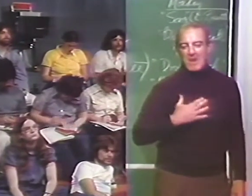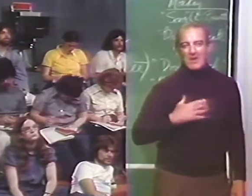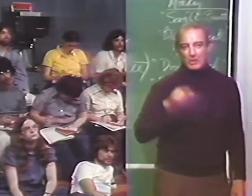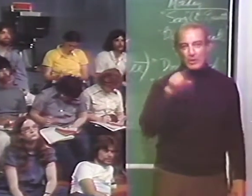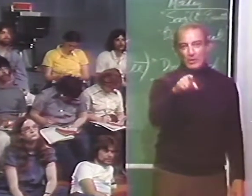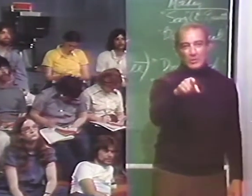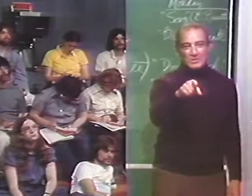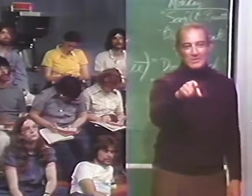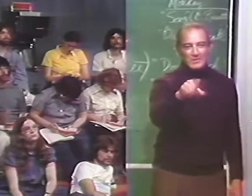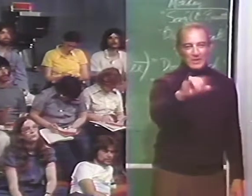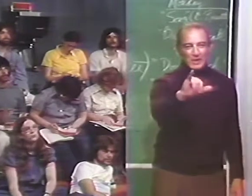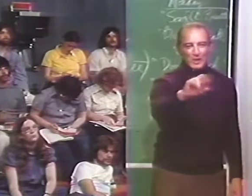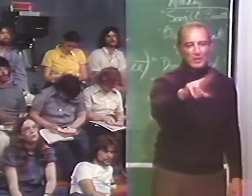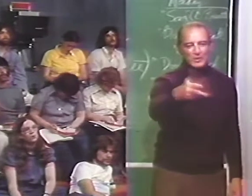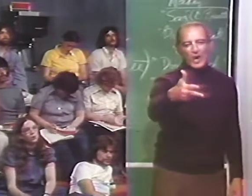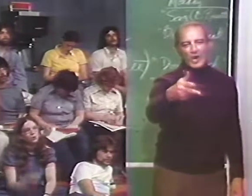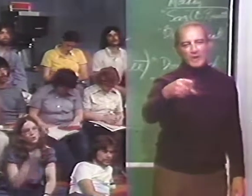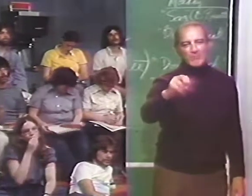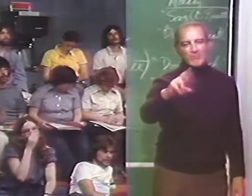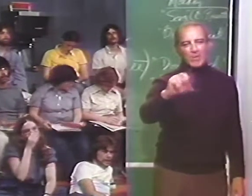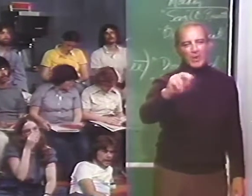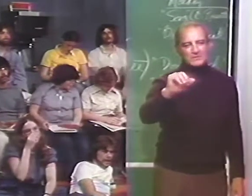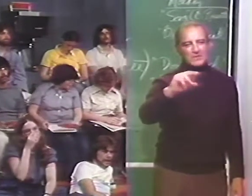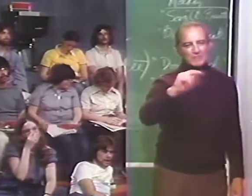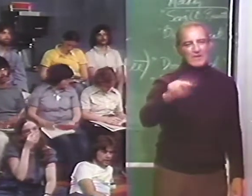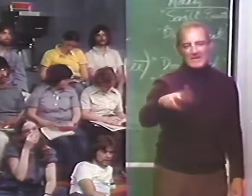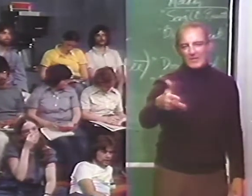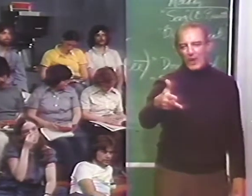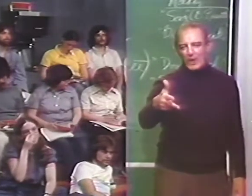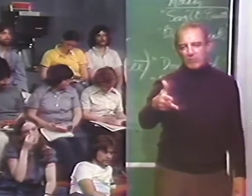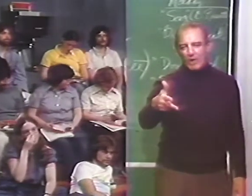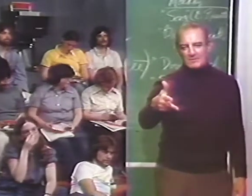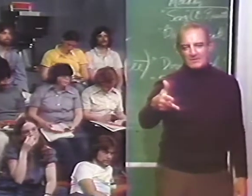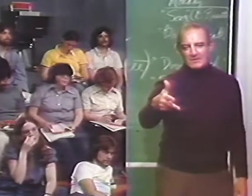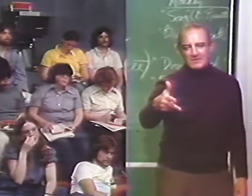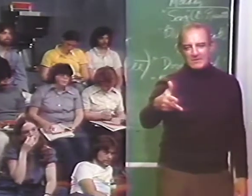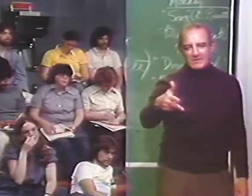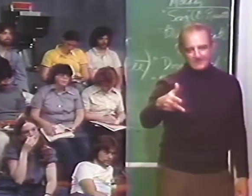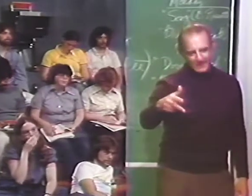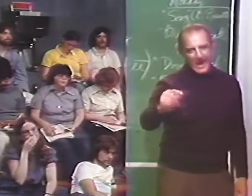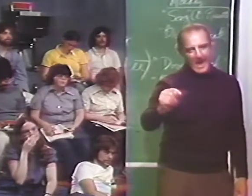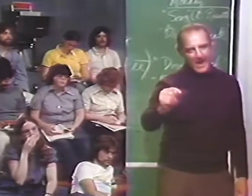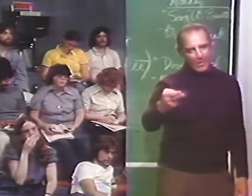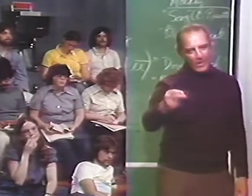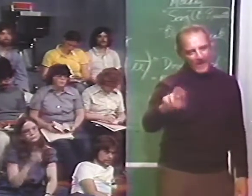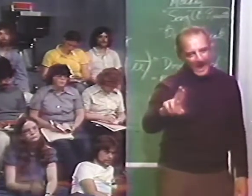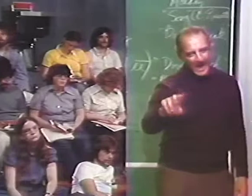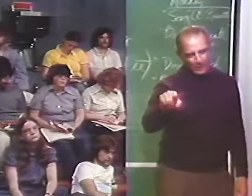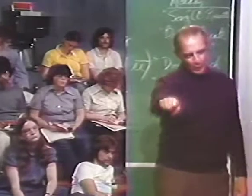I, ME, MY, YOU. YOU, THIRD PERSON, REALLY. THIRD PERSON.